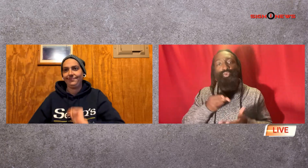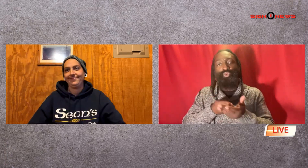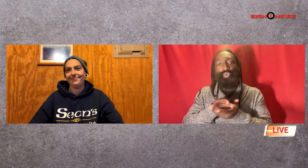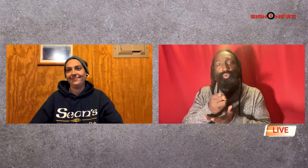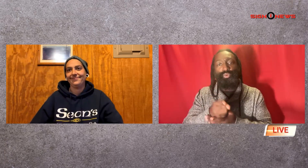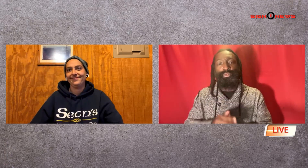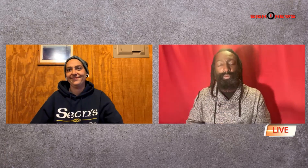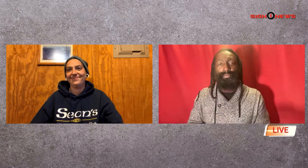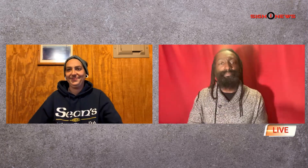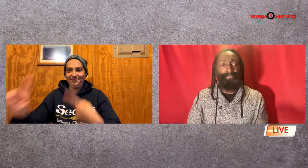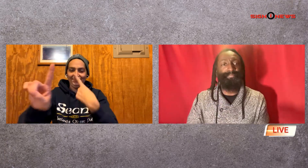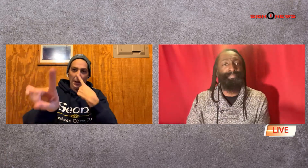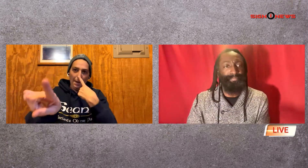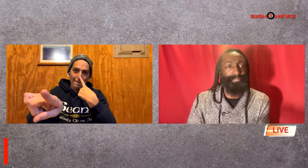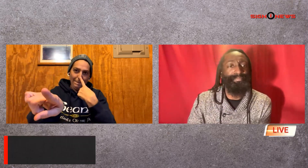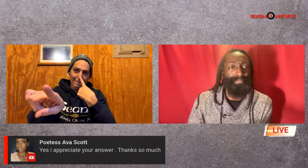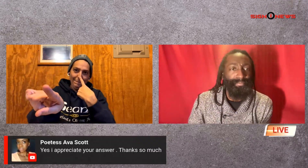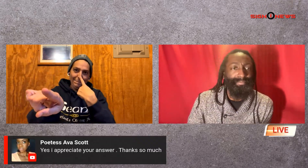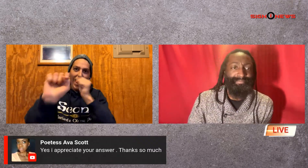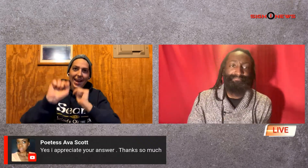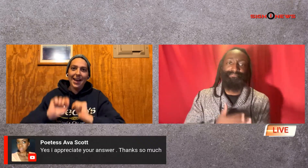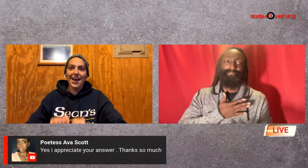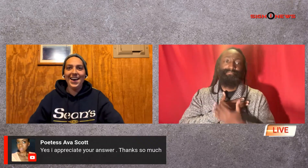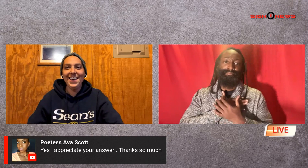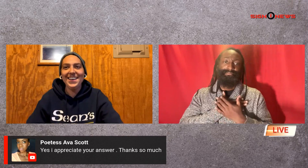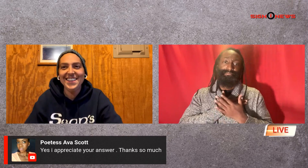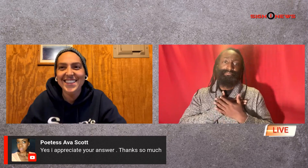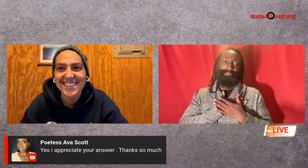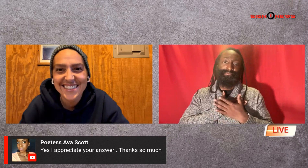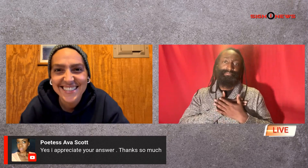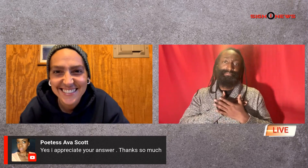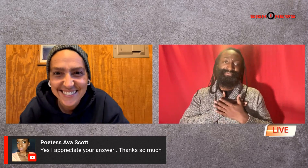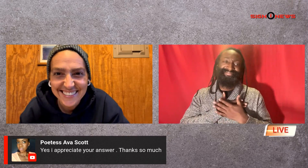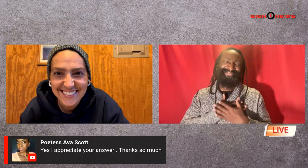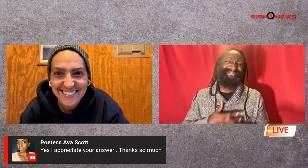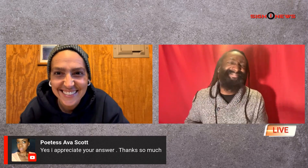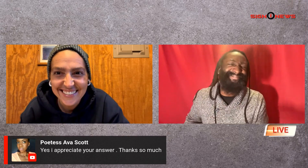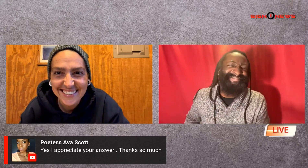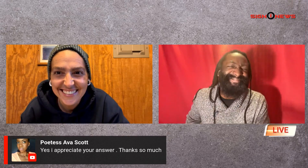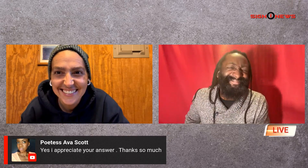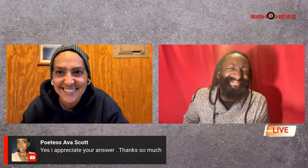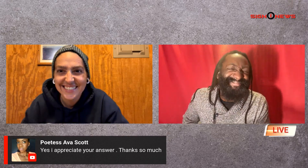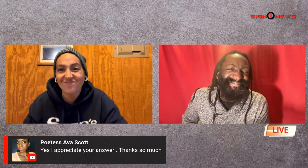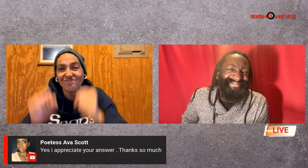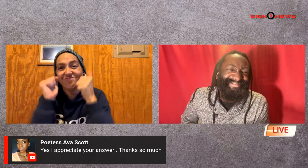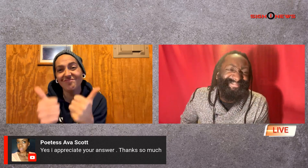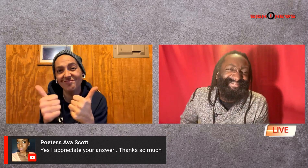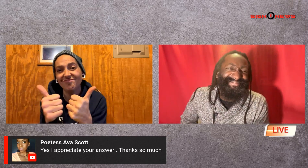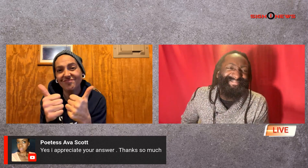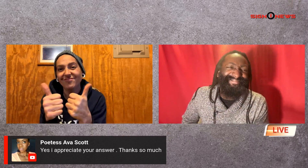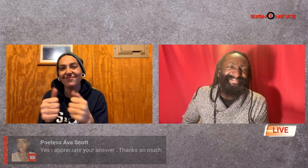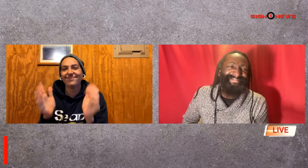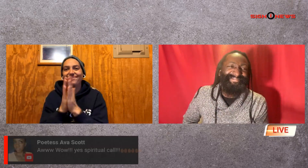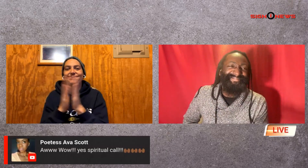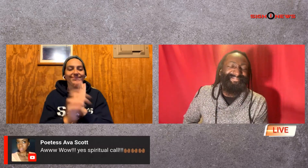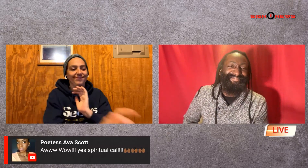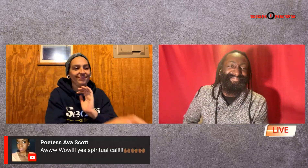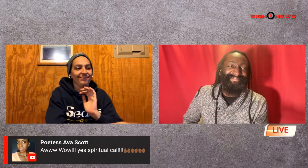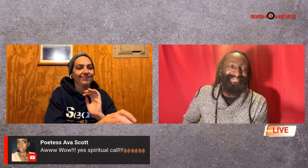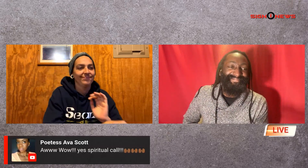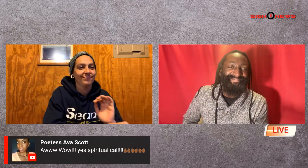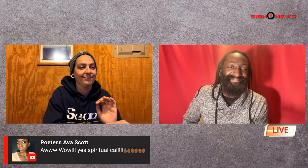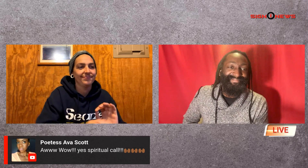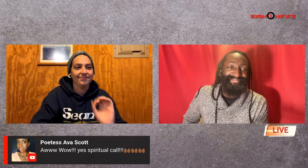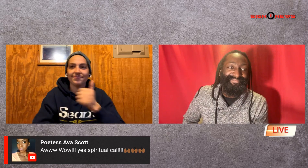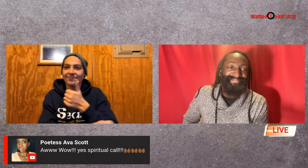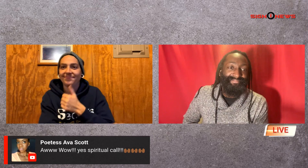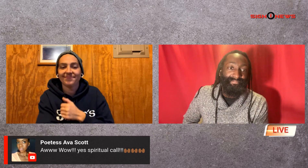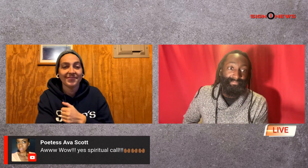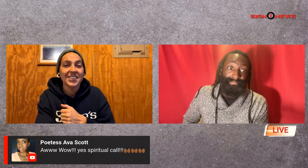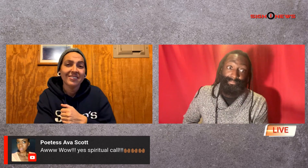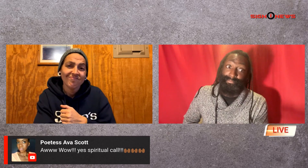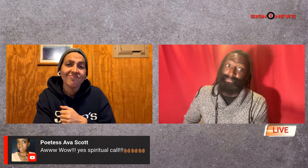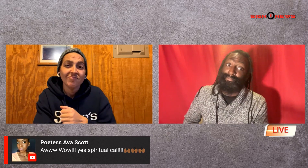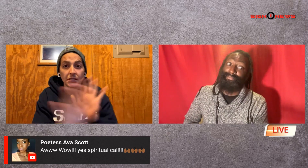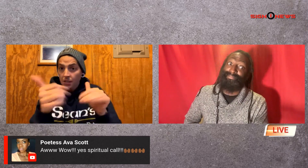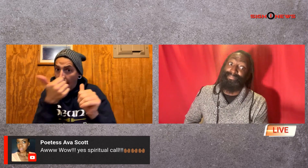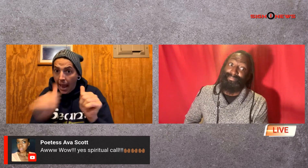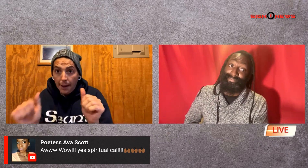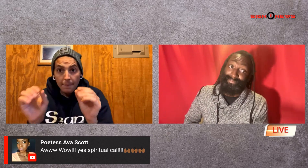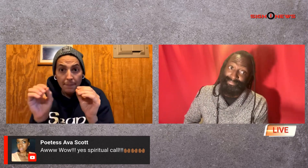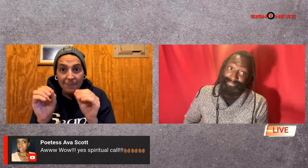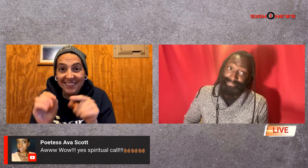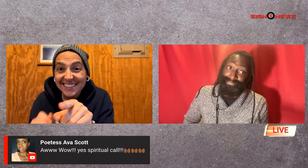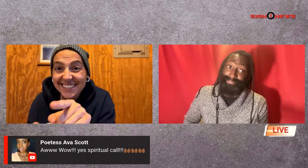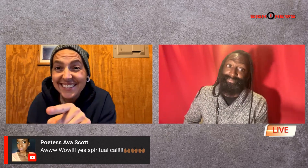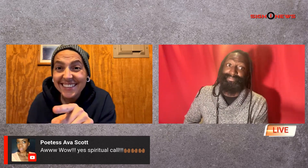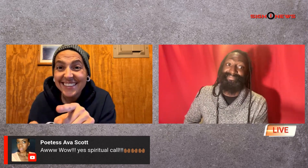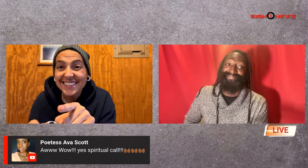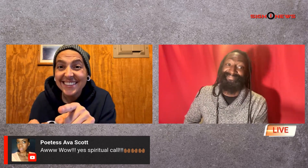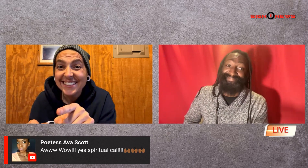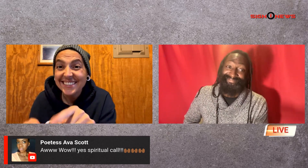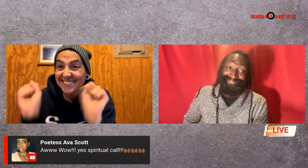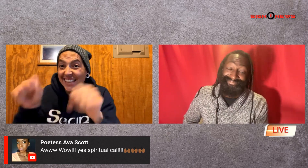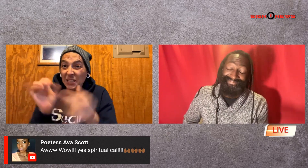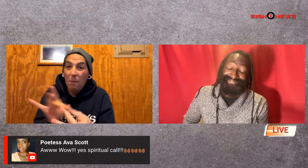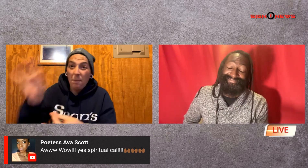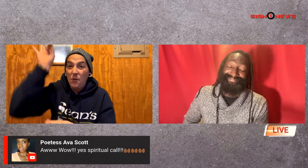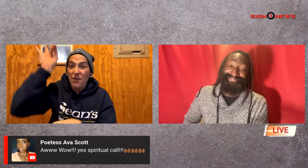and your truth bingo